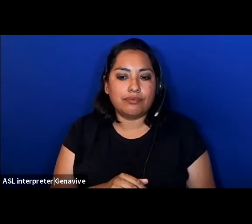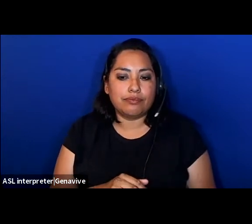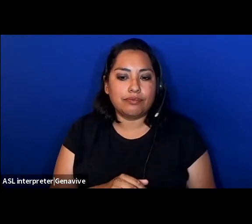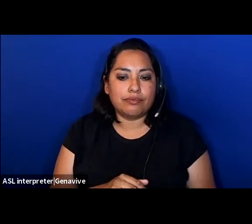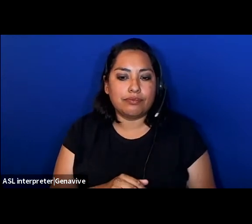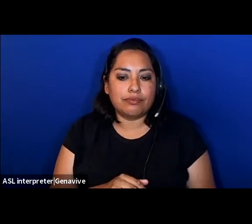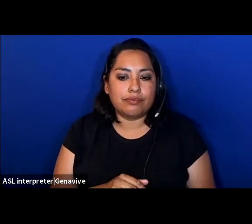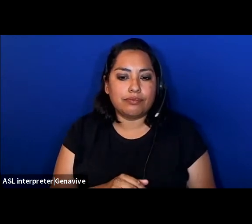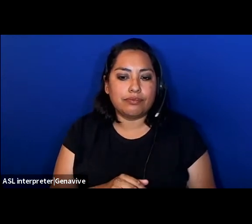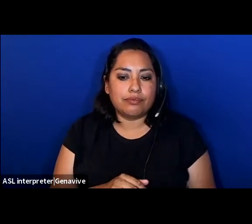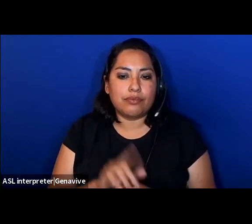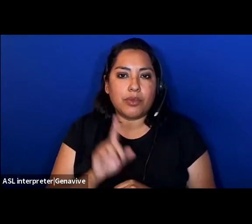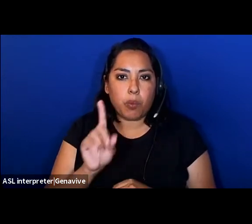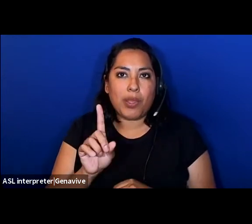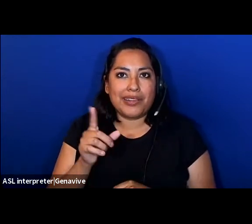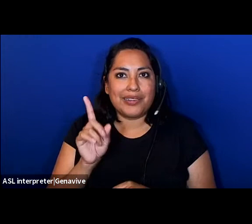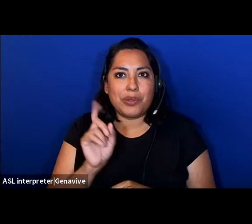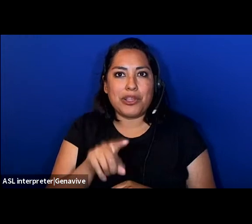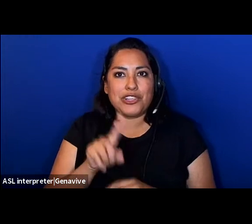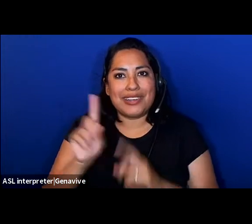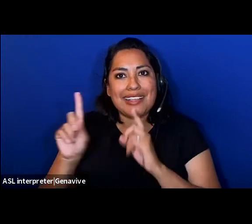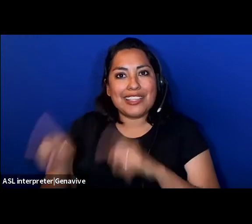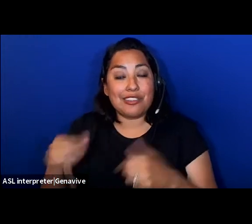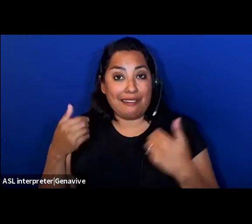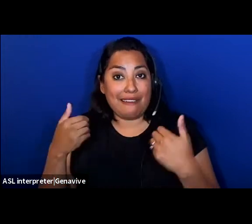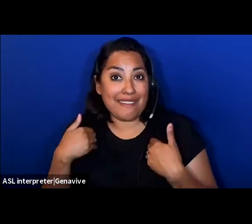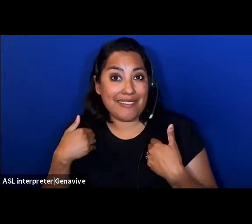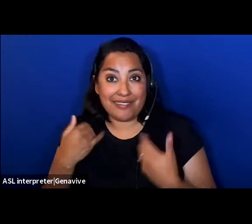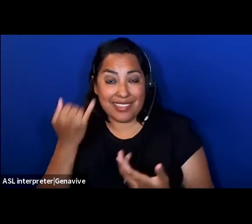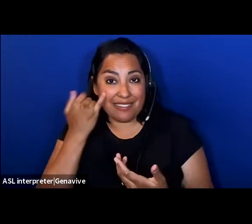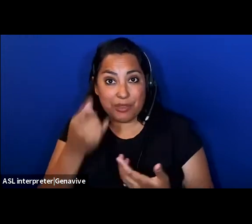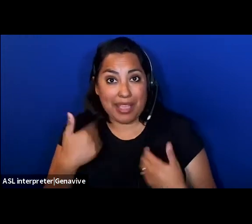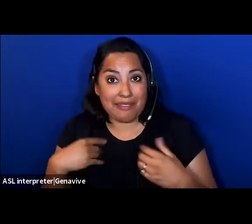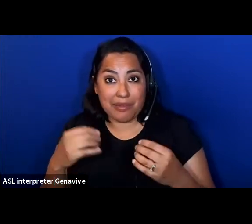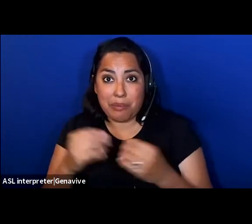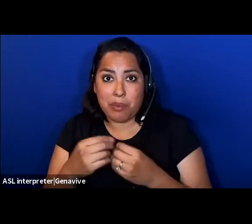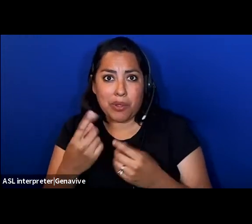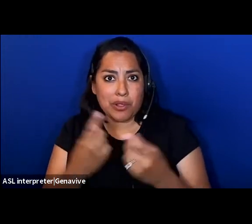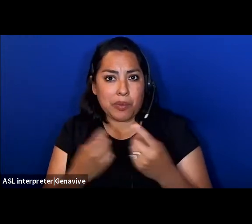We have one Q&A. If anybody else has more questions, so many great conversations